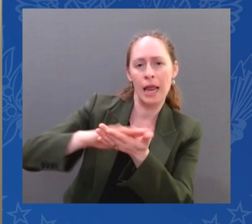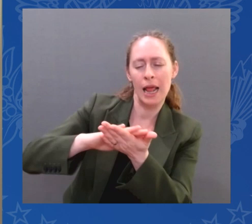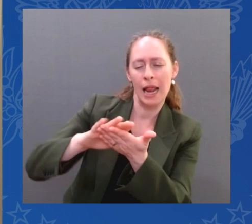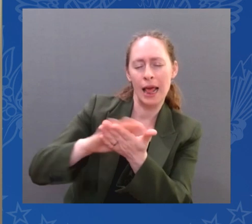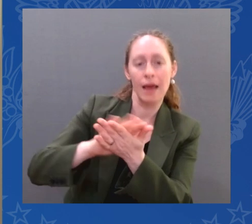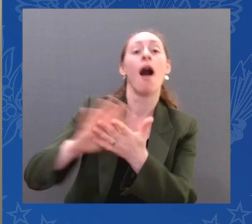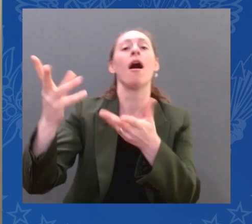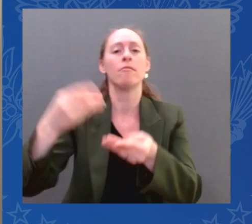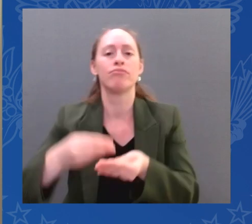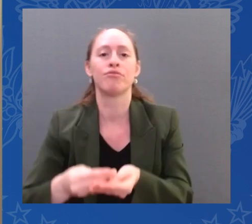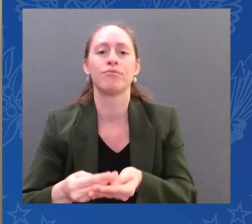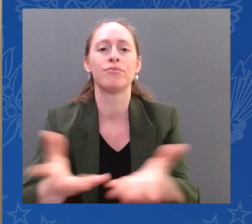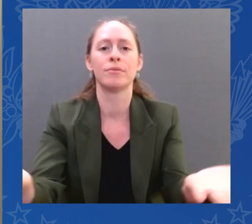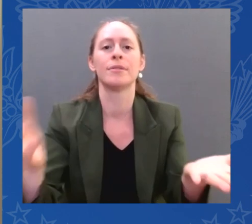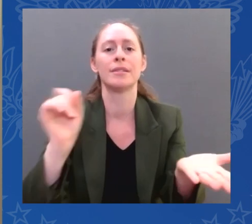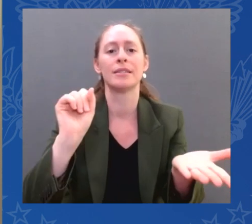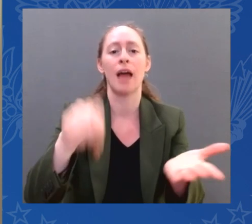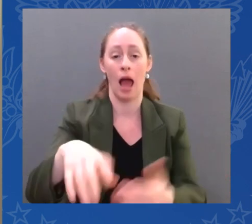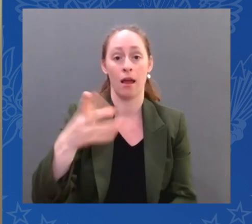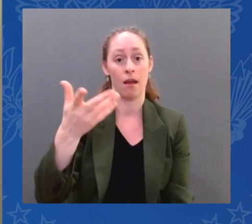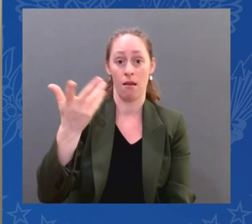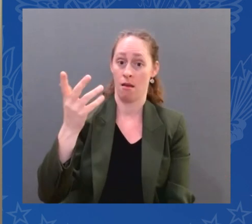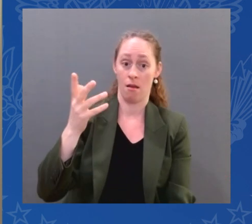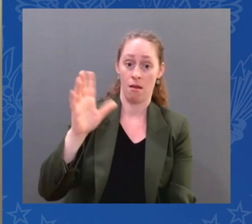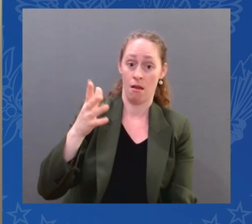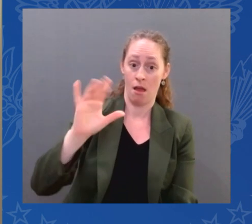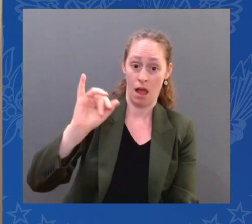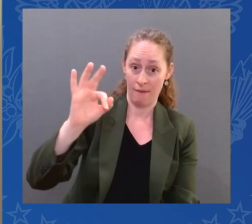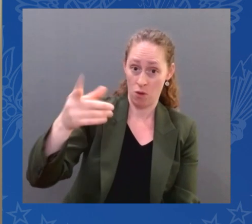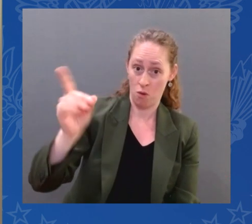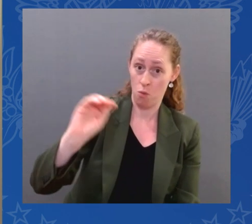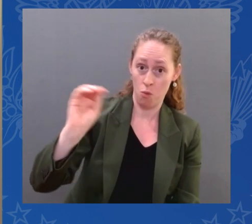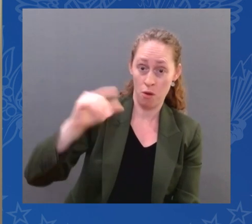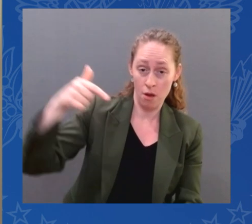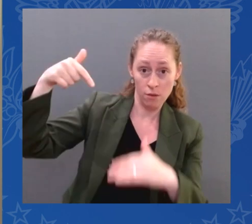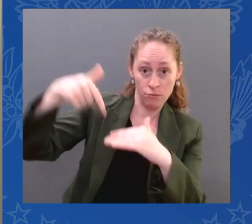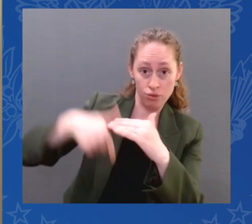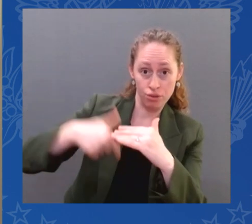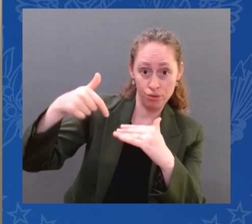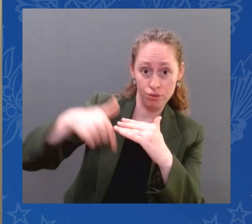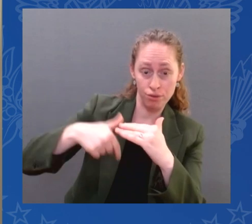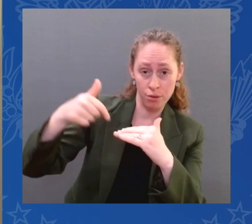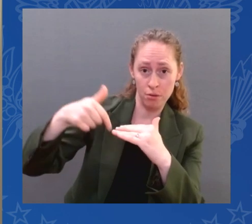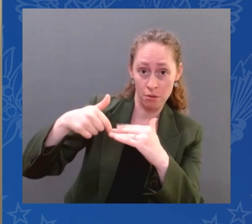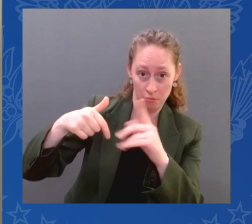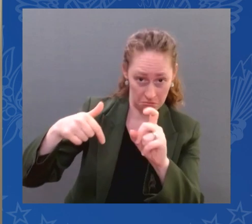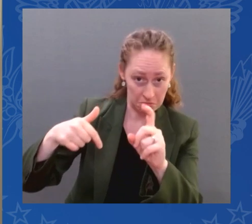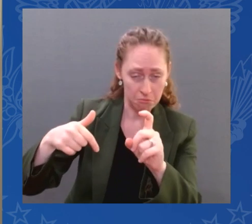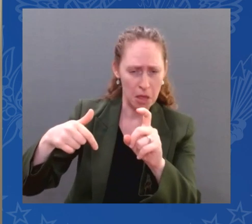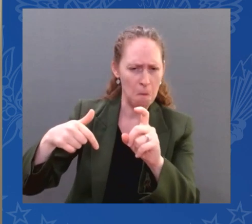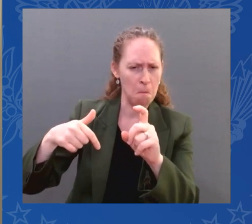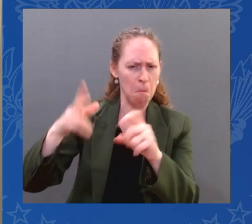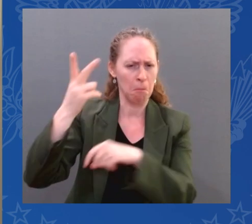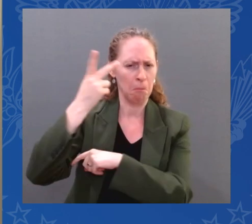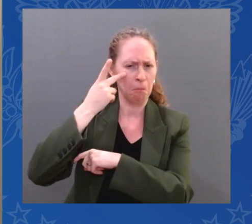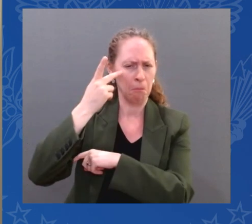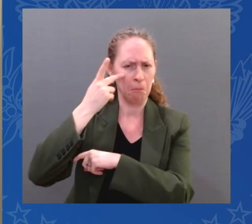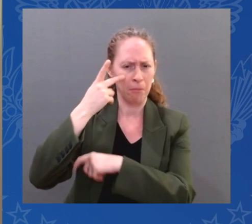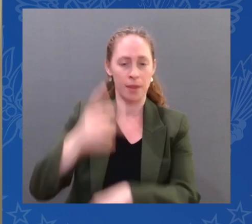and to bring up is simply not true. This piece of the Republicans talking about, "Biden shut down fields" -- wrong.